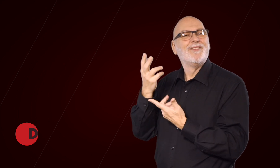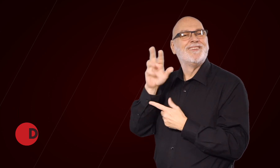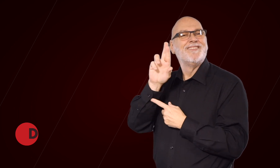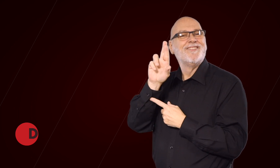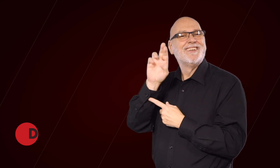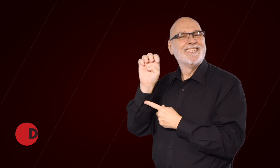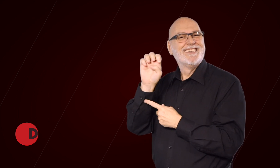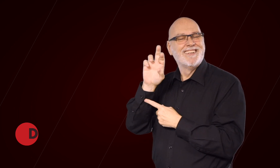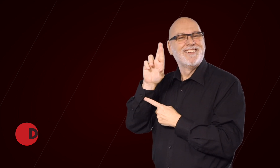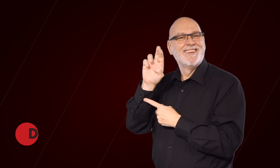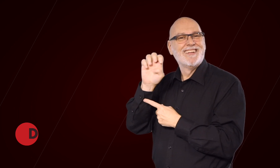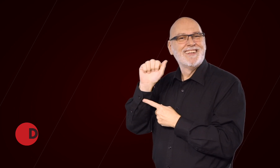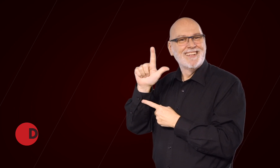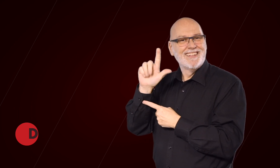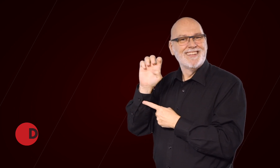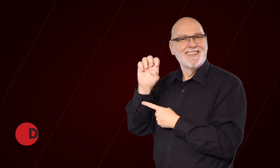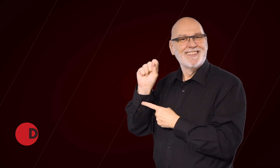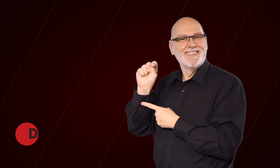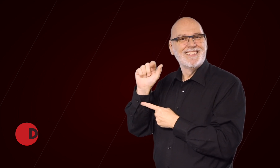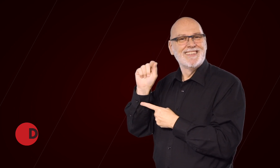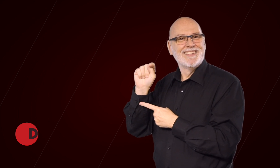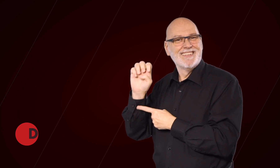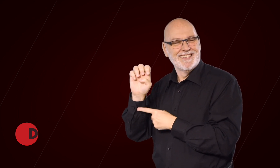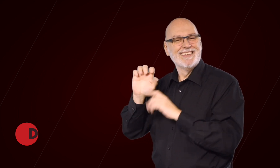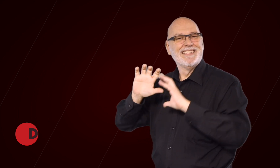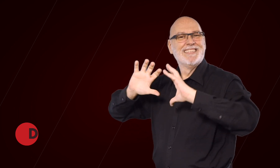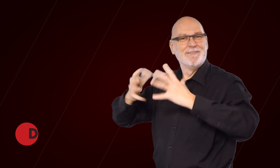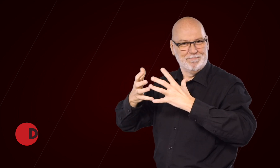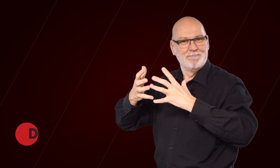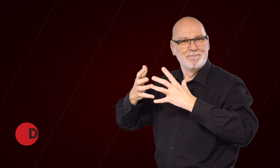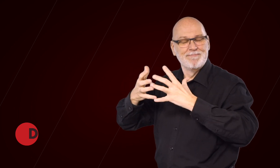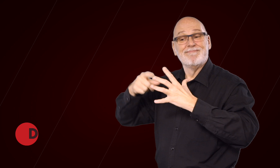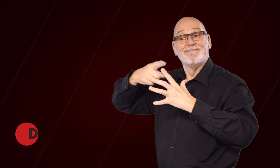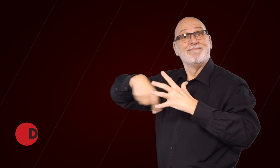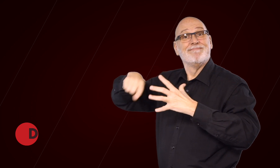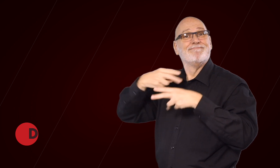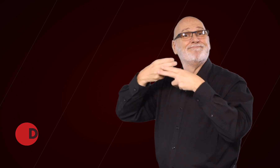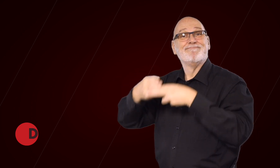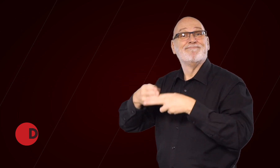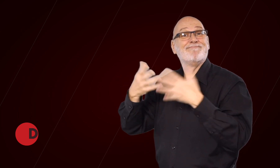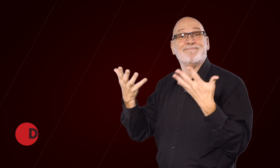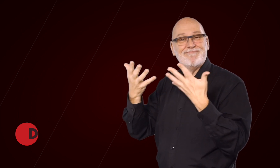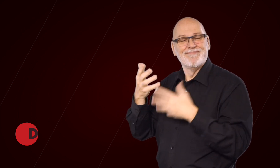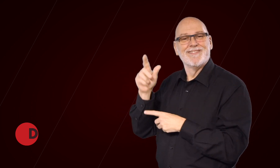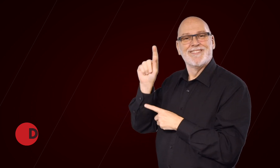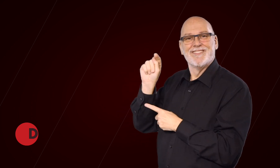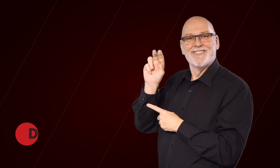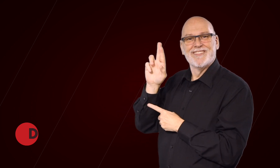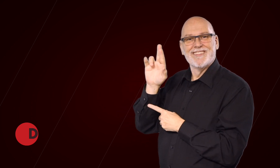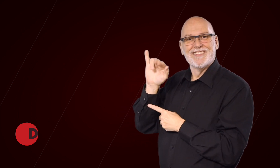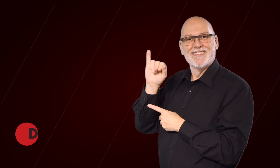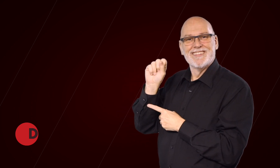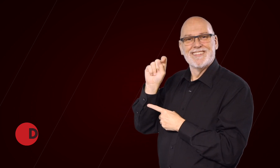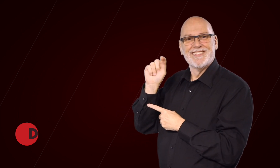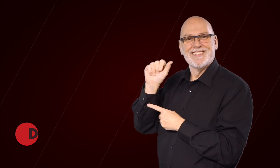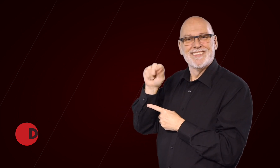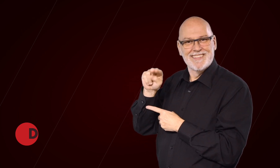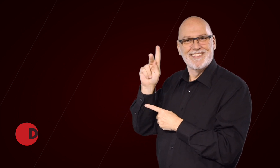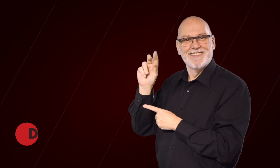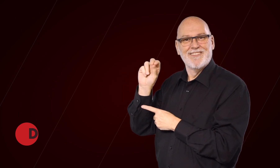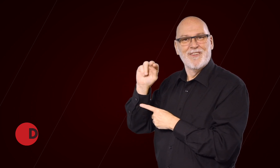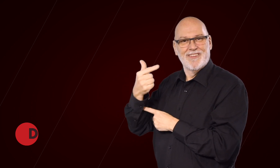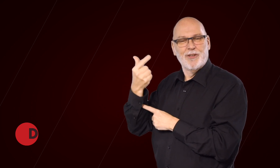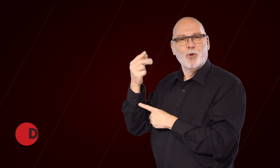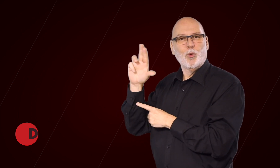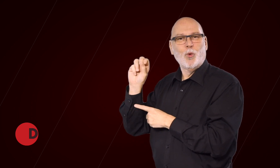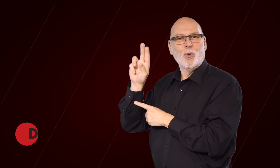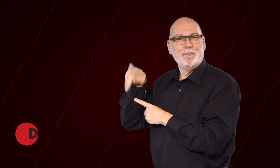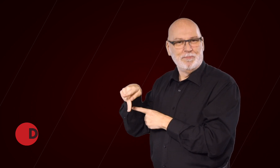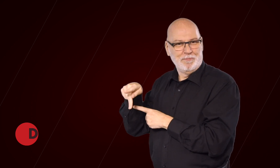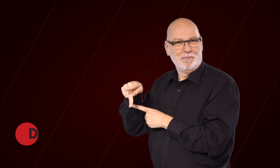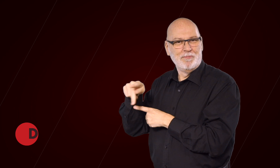his own real estate team, the Tristan Kong Group. Kong was born